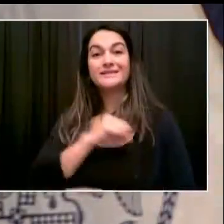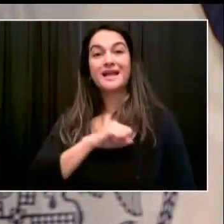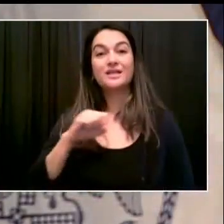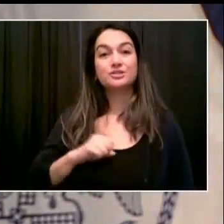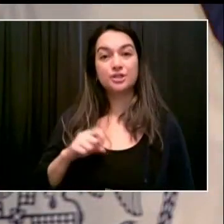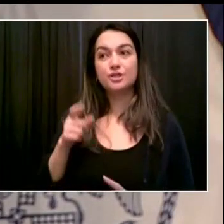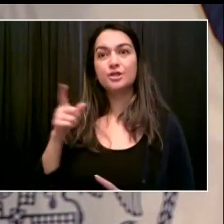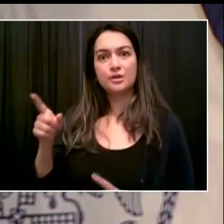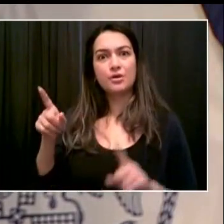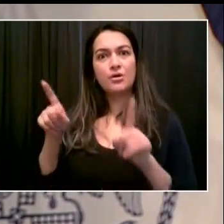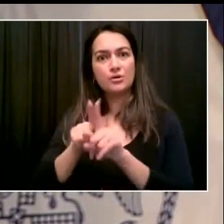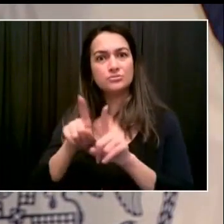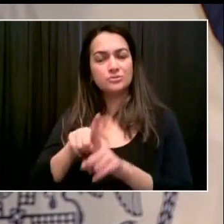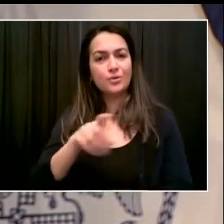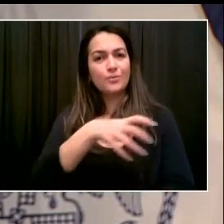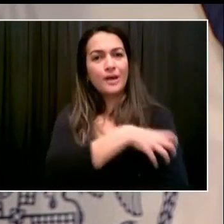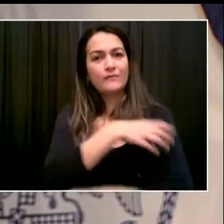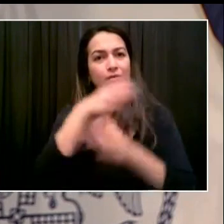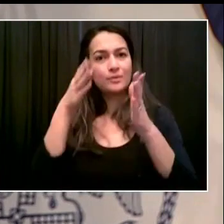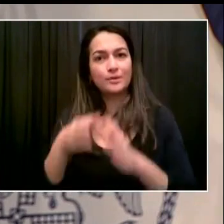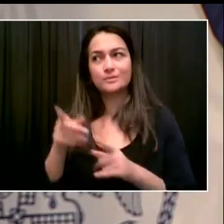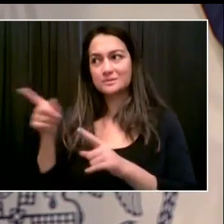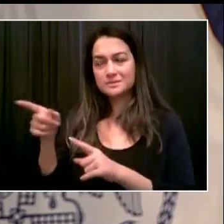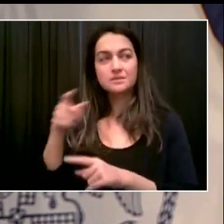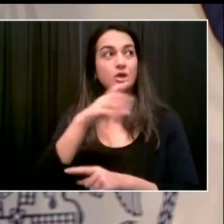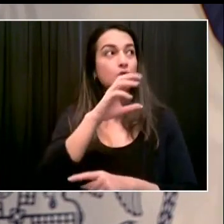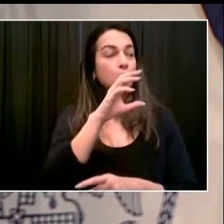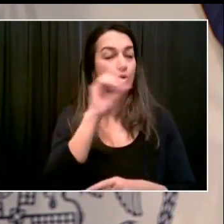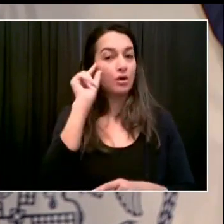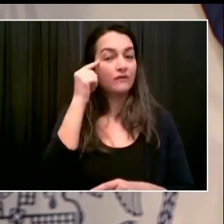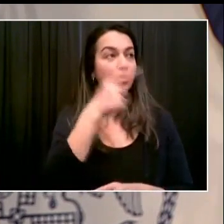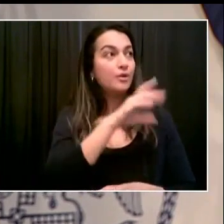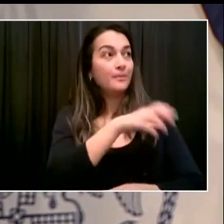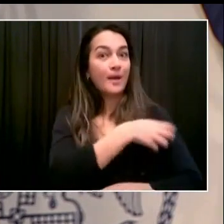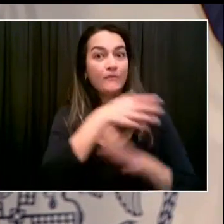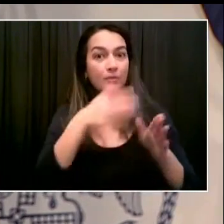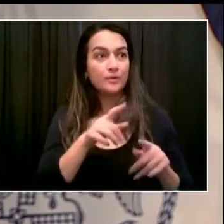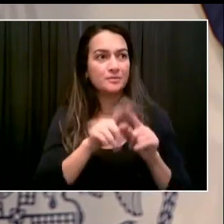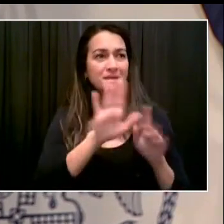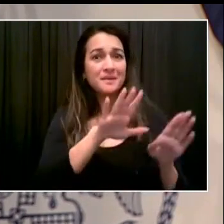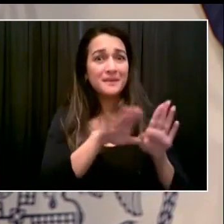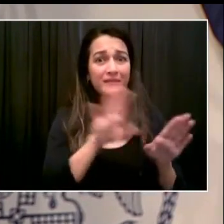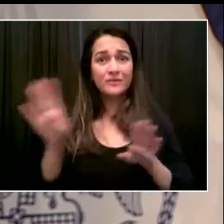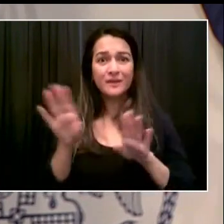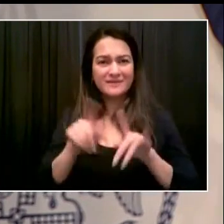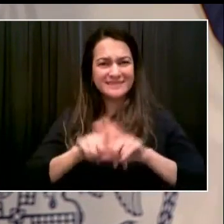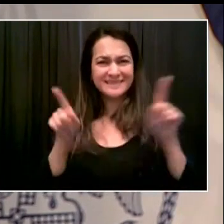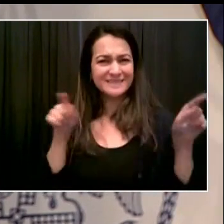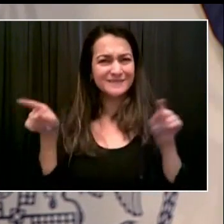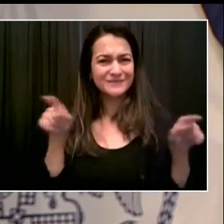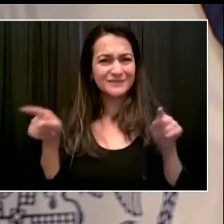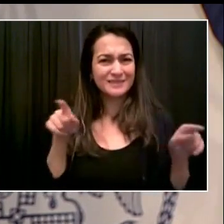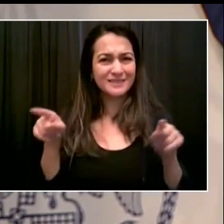not be a pushover during his daily briefing New York Mayor Bill de Blasio was asked if he looked forward to working with her. He answered with further criticism of the governor.